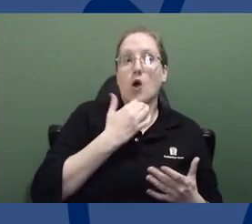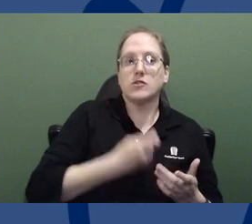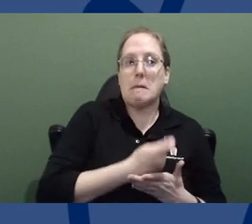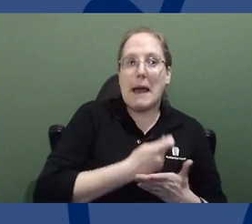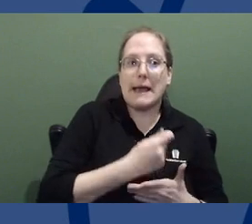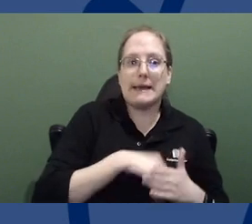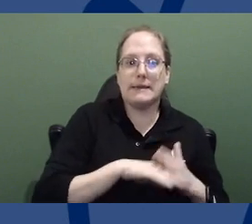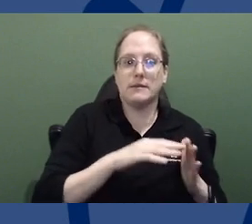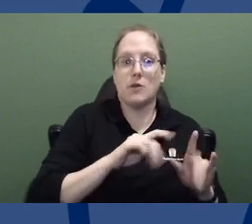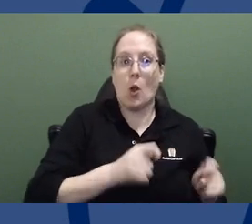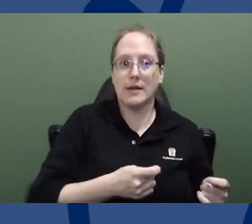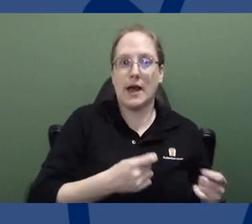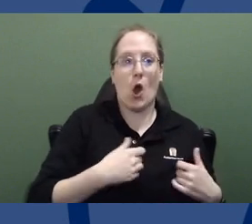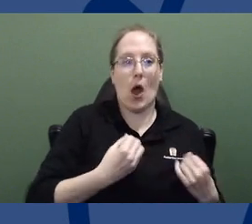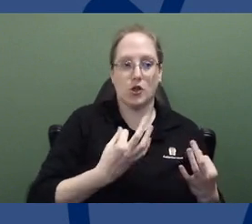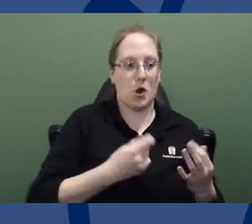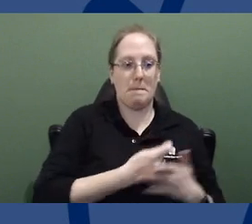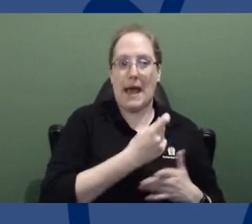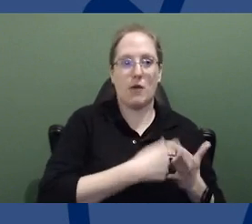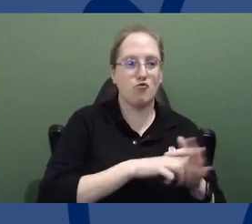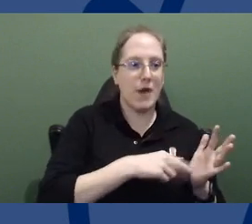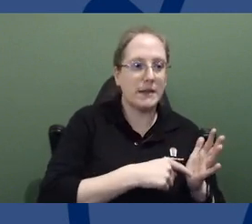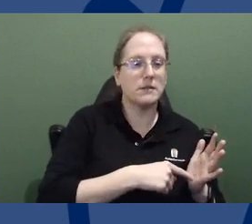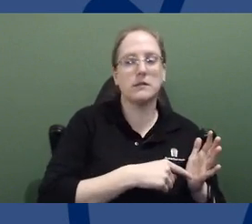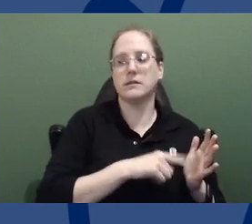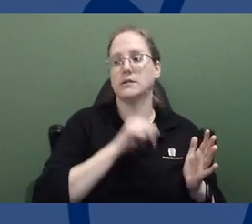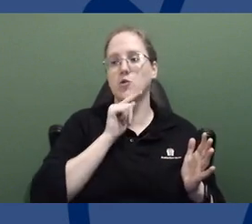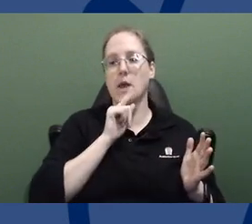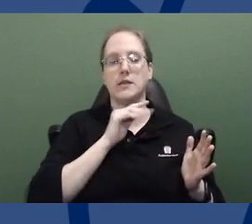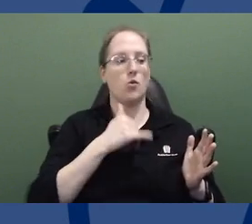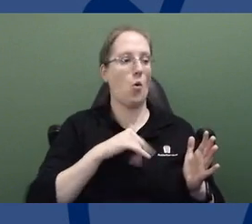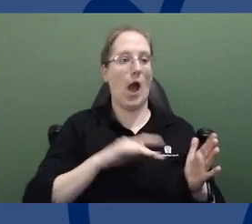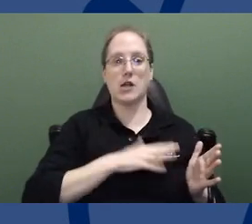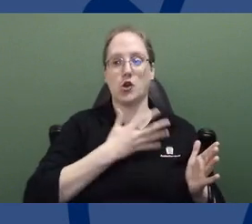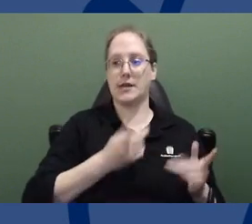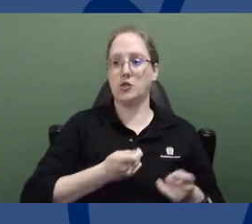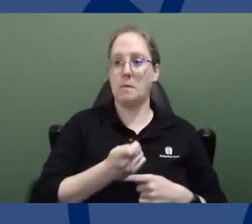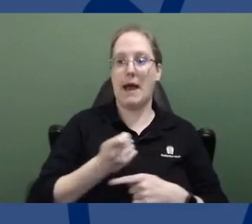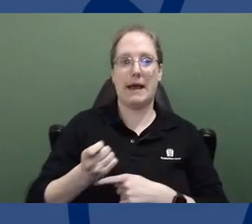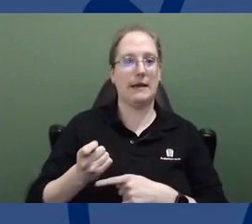wages during that time because you've reduced the hours of your employees. Are you required